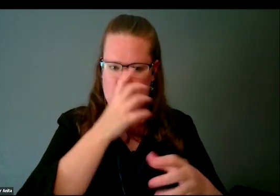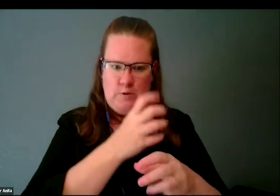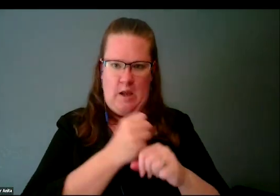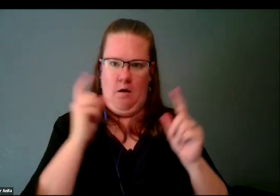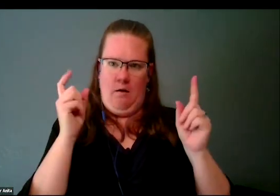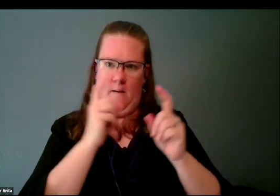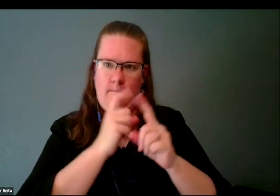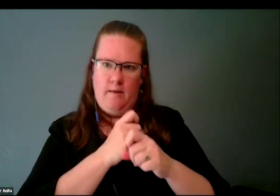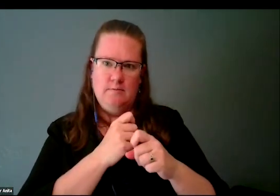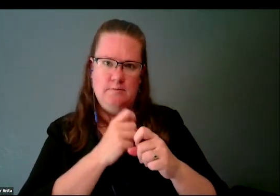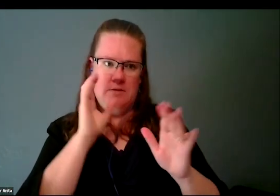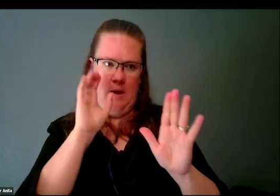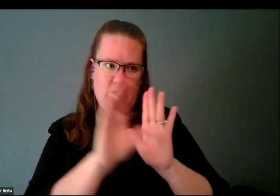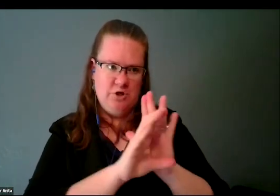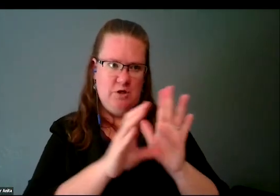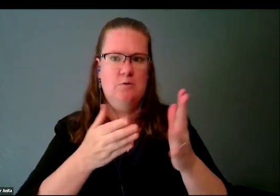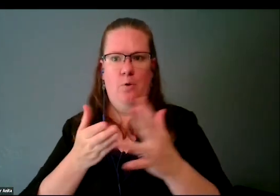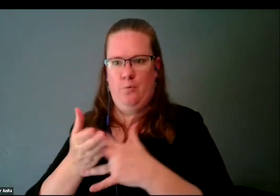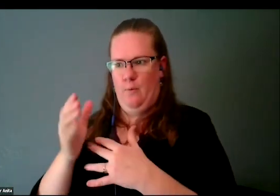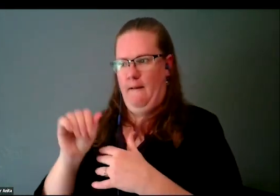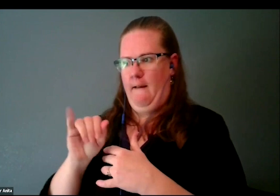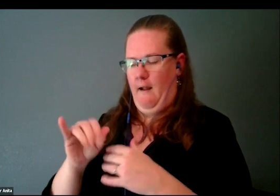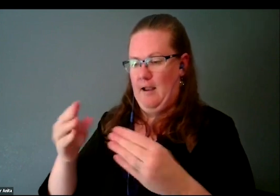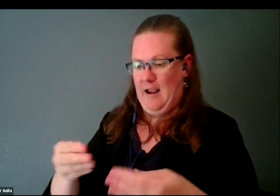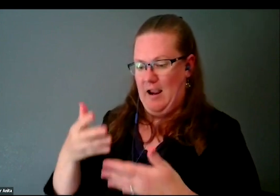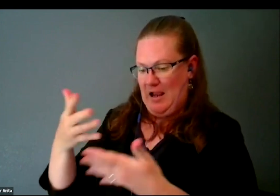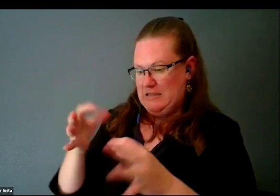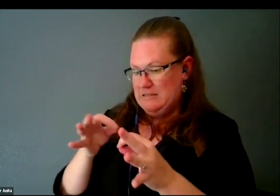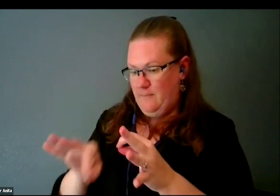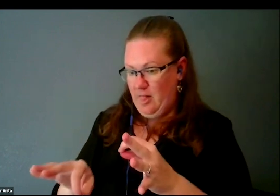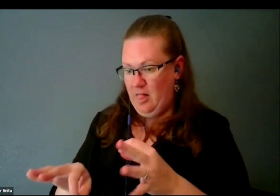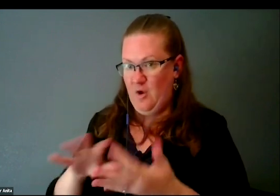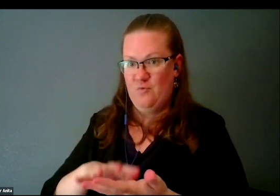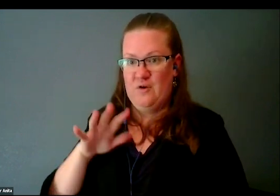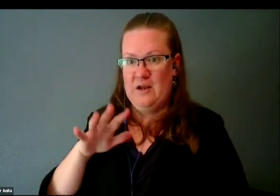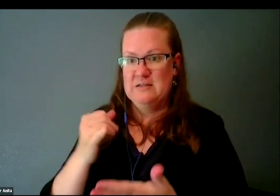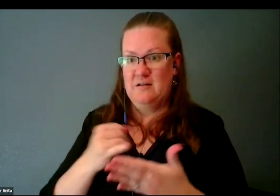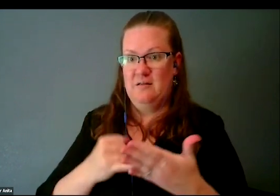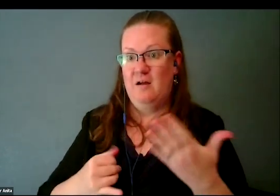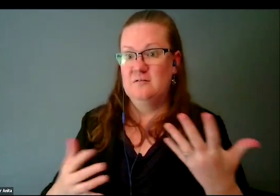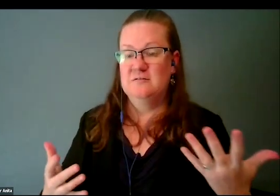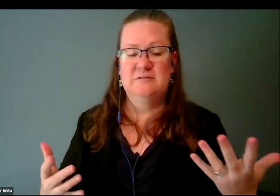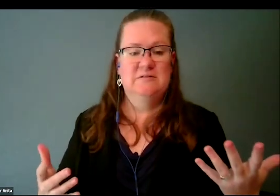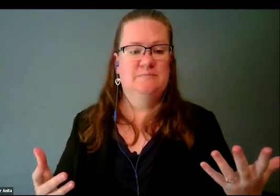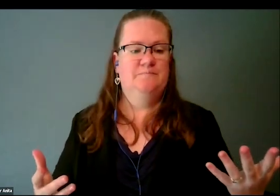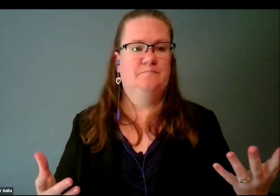and run them through AI to create just simple raised line drawings or just line drawings